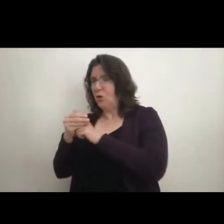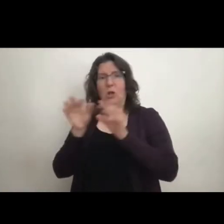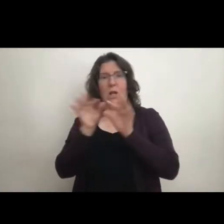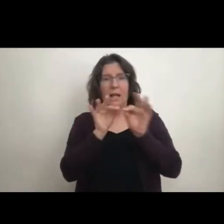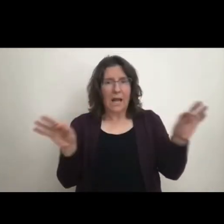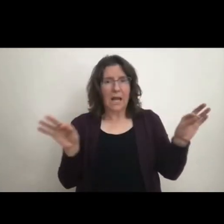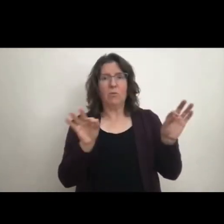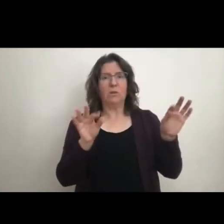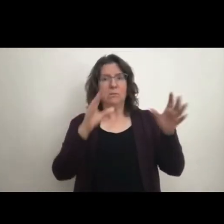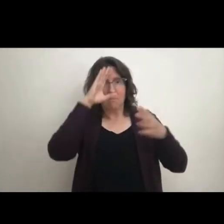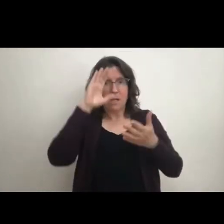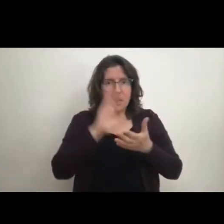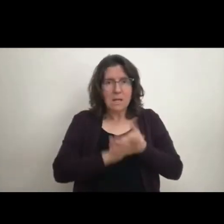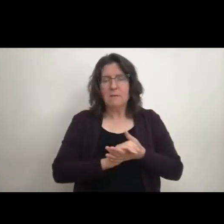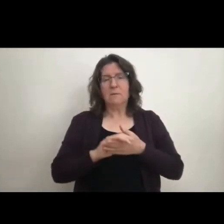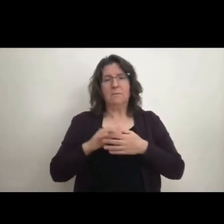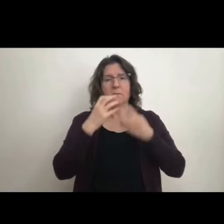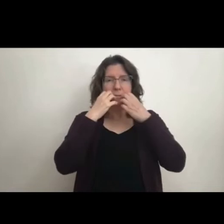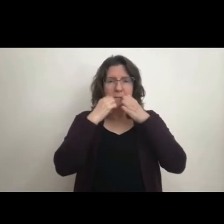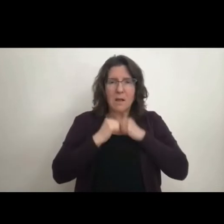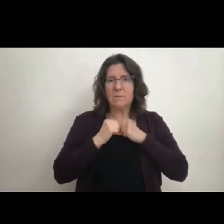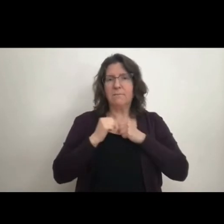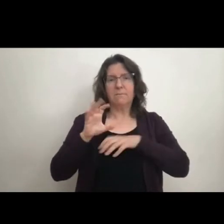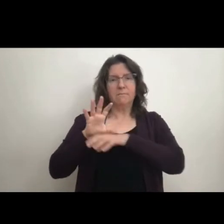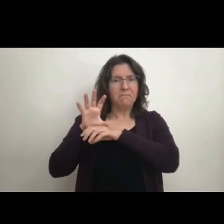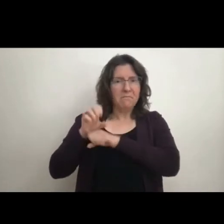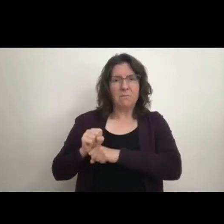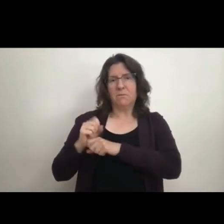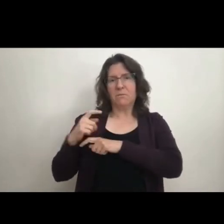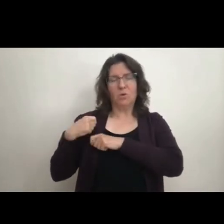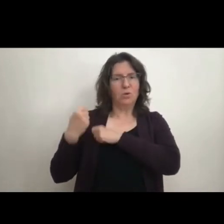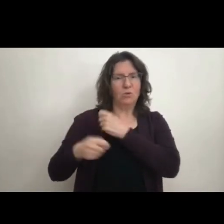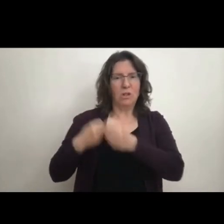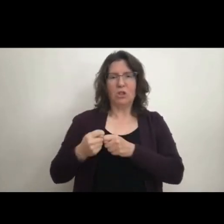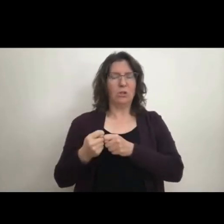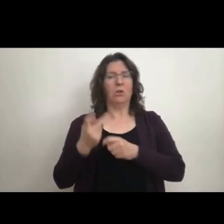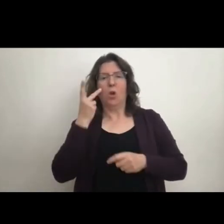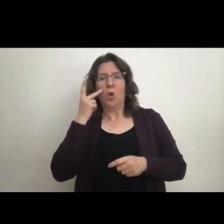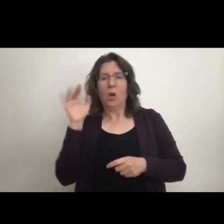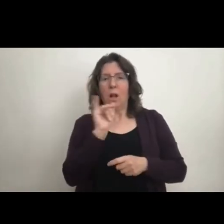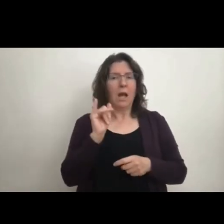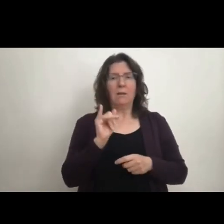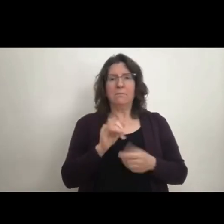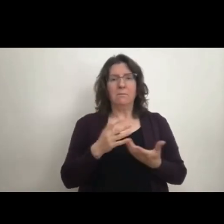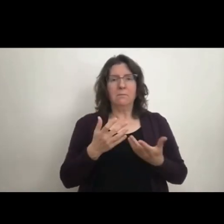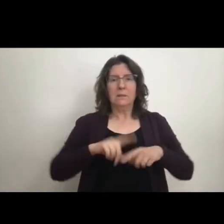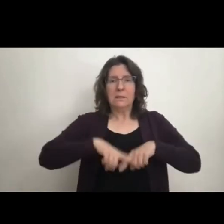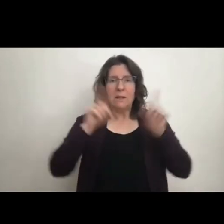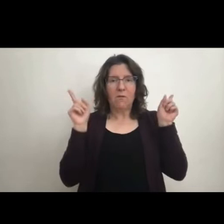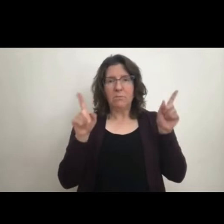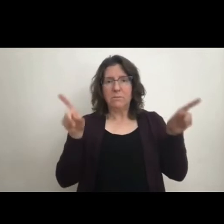The hearing and deaf cultures, languages, beliefs, customs and traditions.